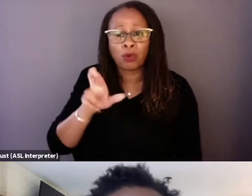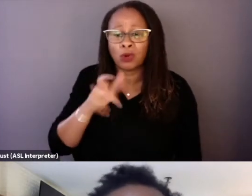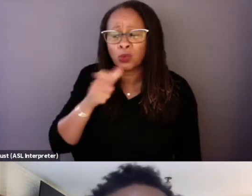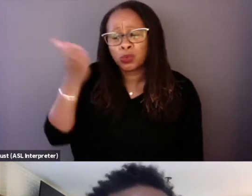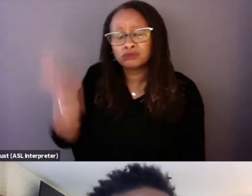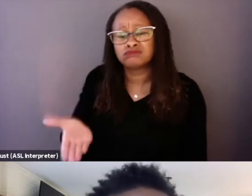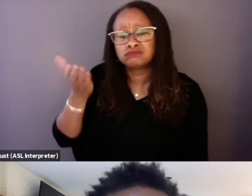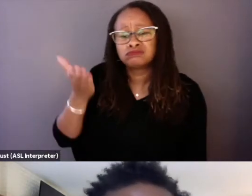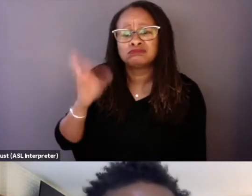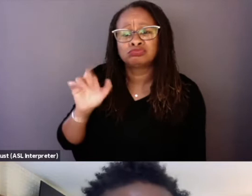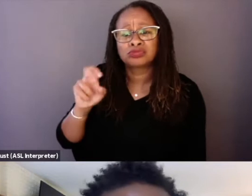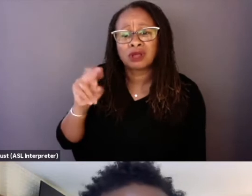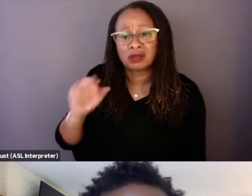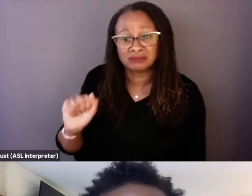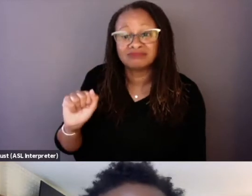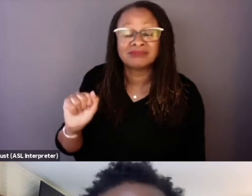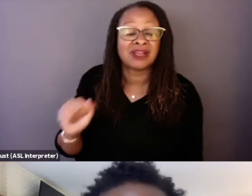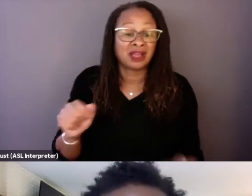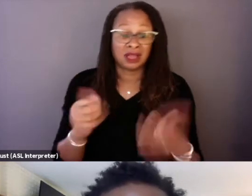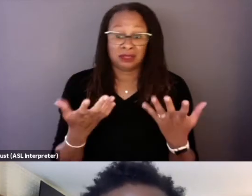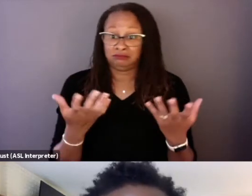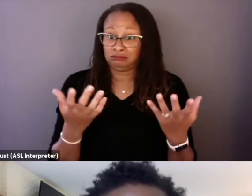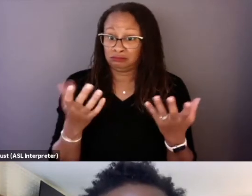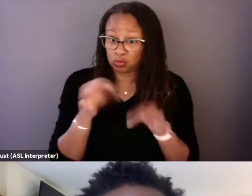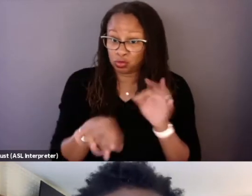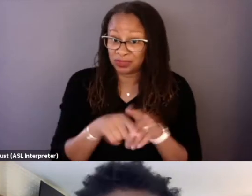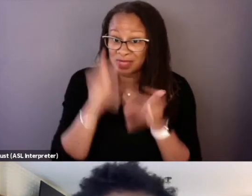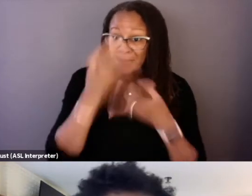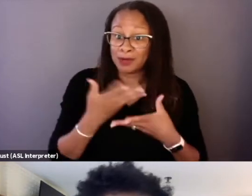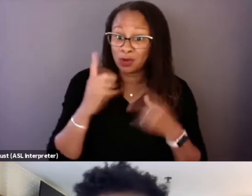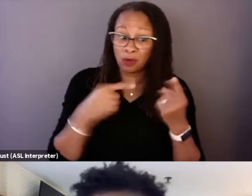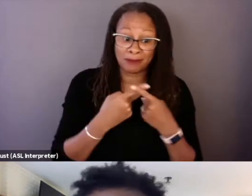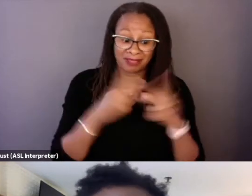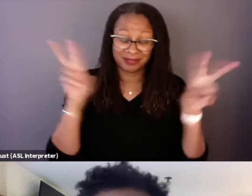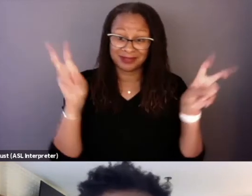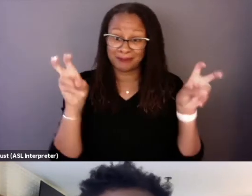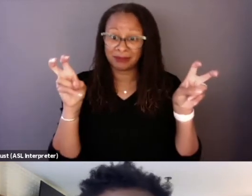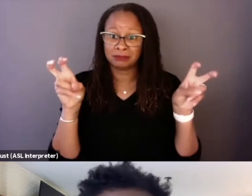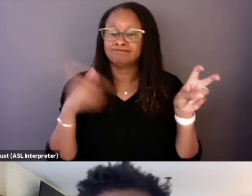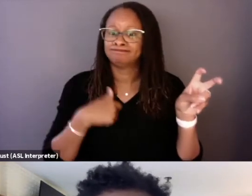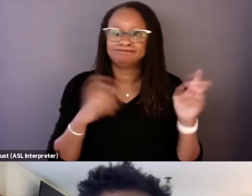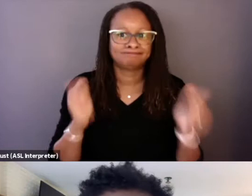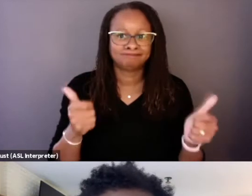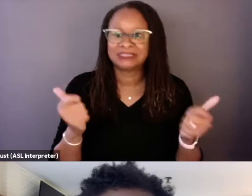And, you know, as soon as they told me what this film, you know, what they wanted to do, I was immediately on board.